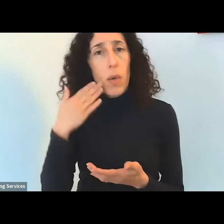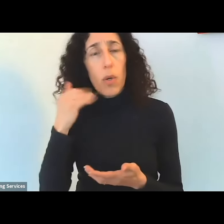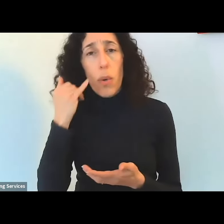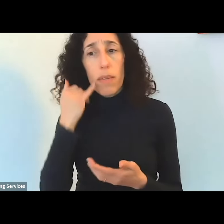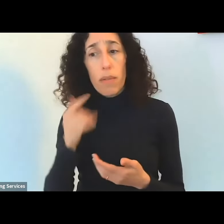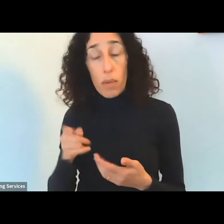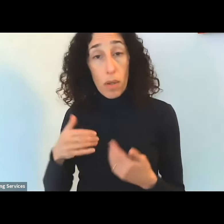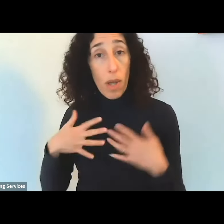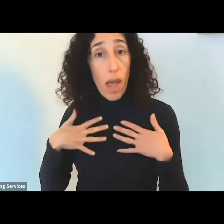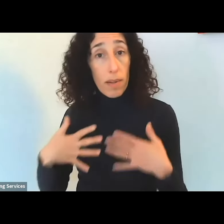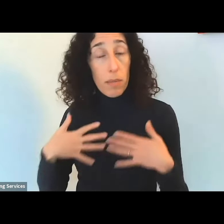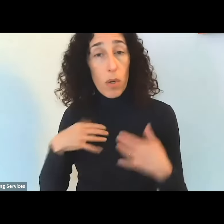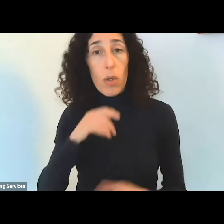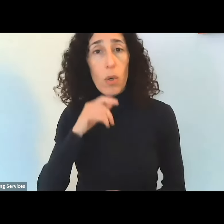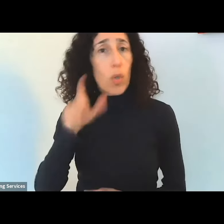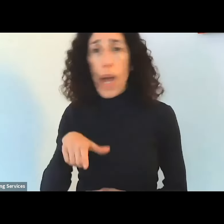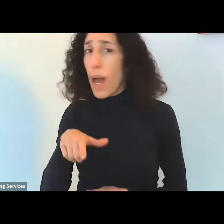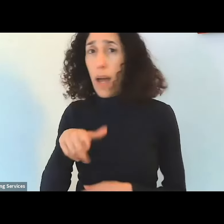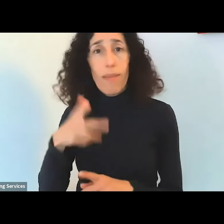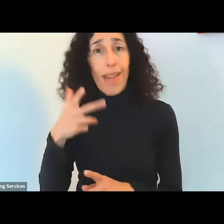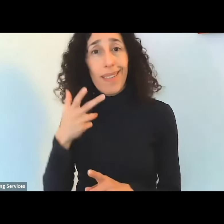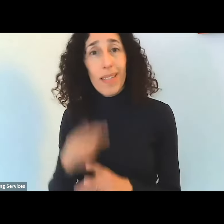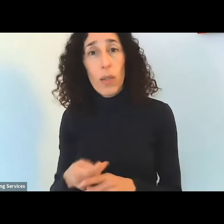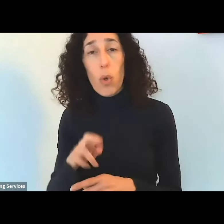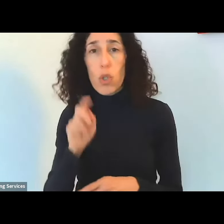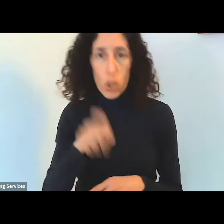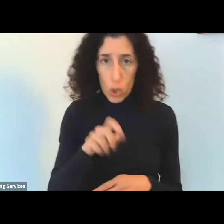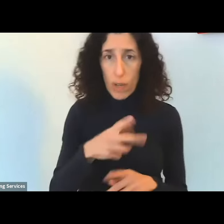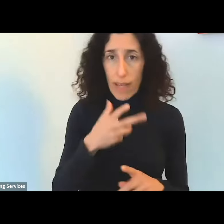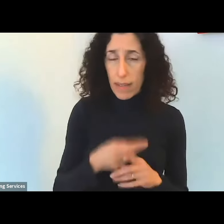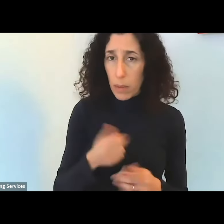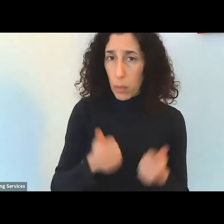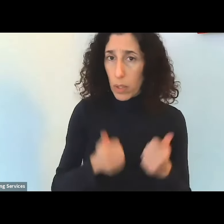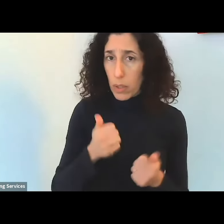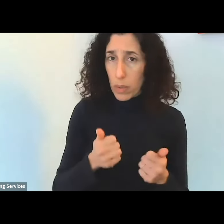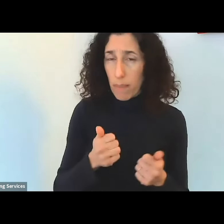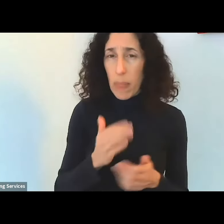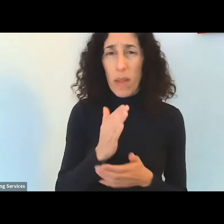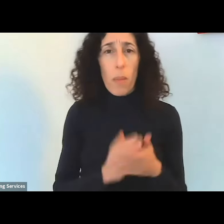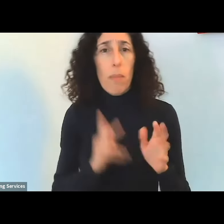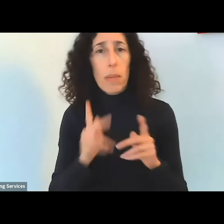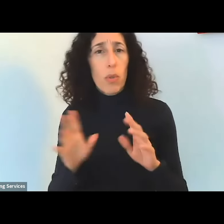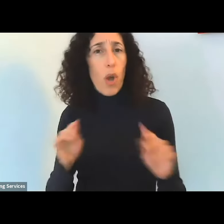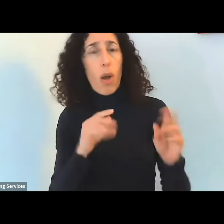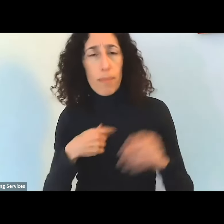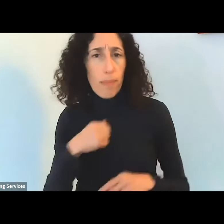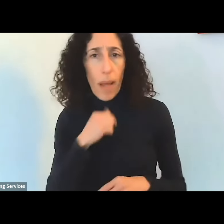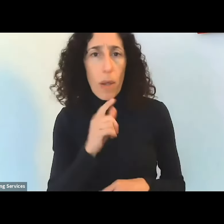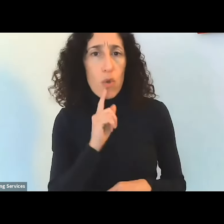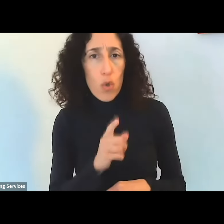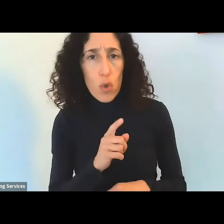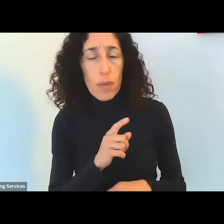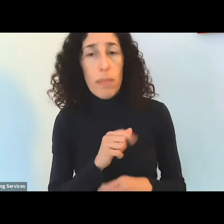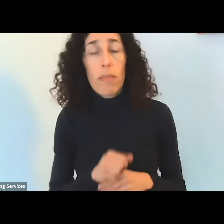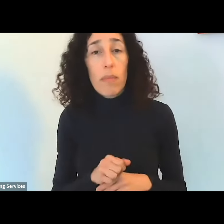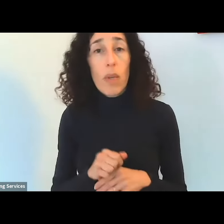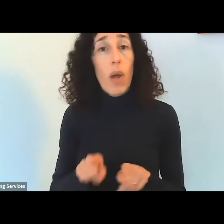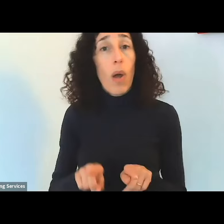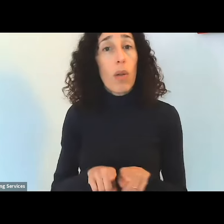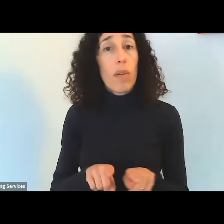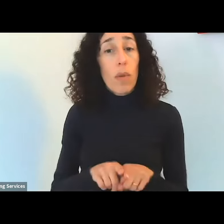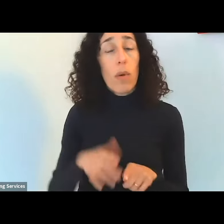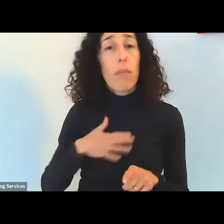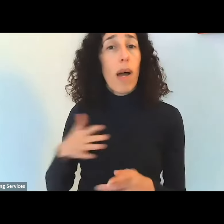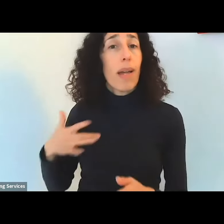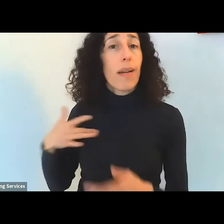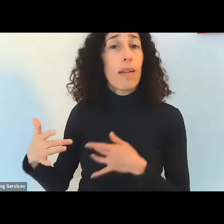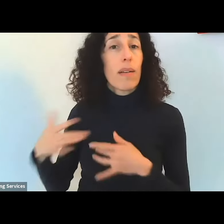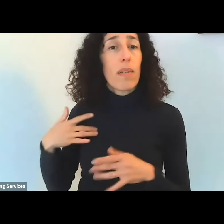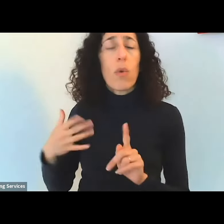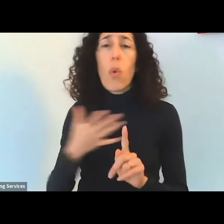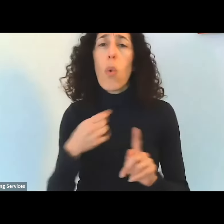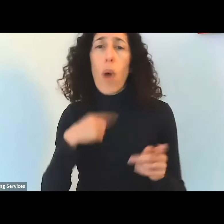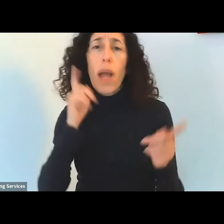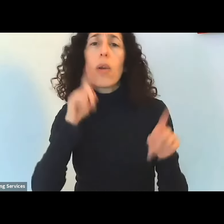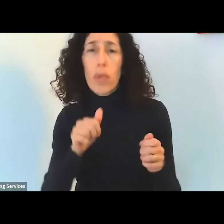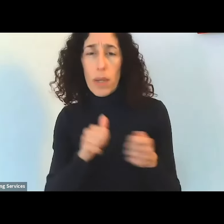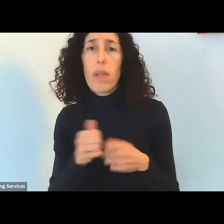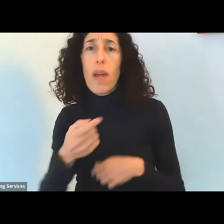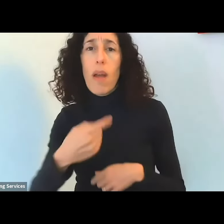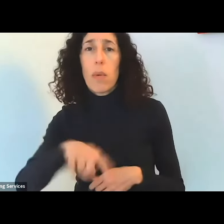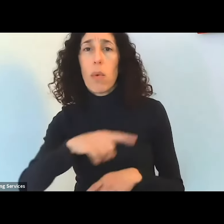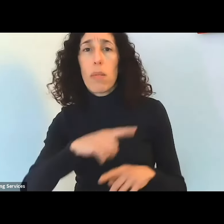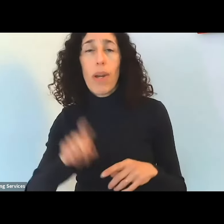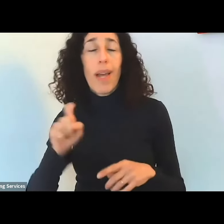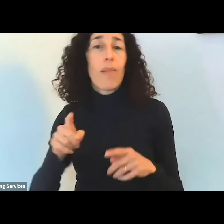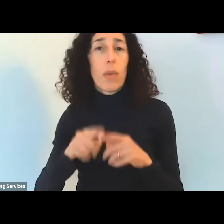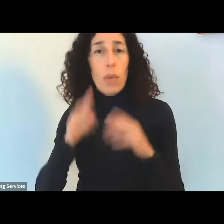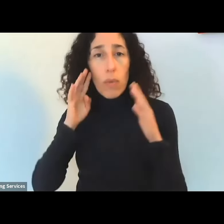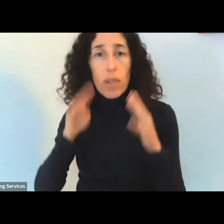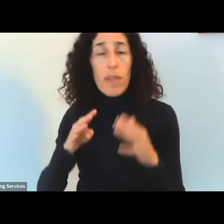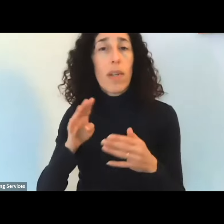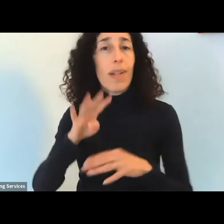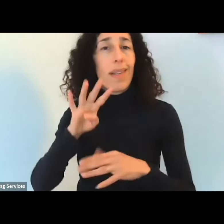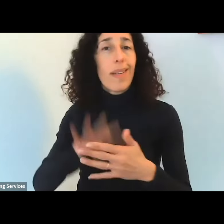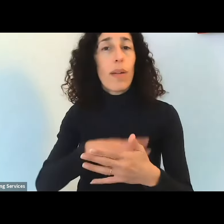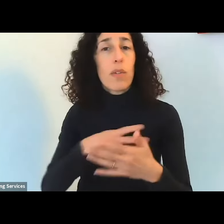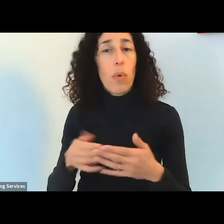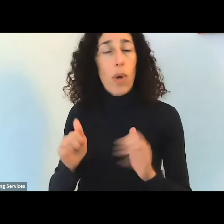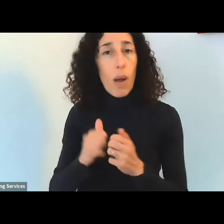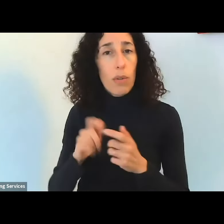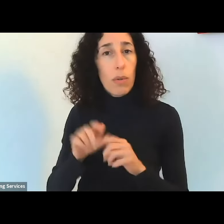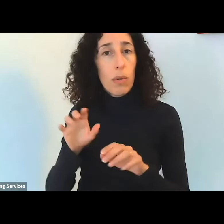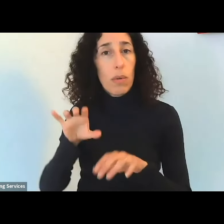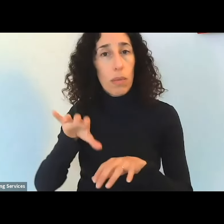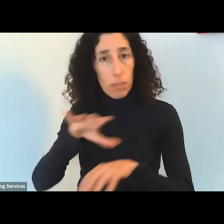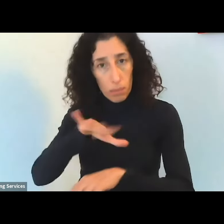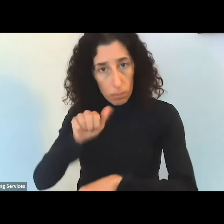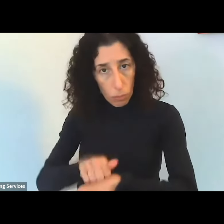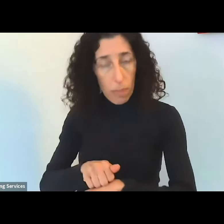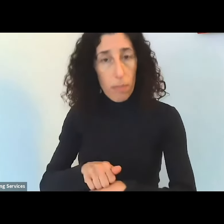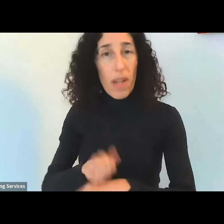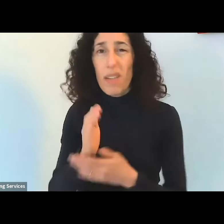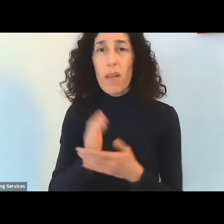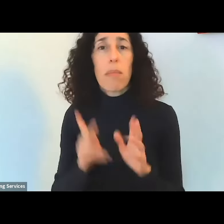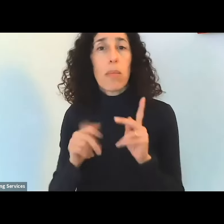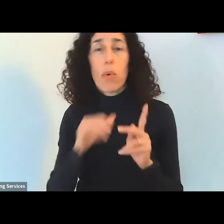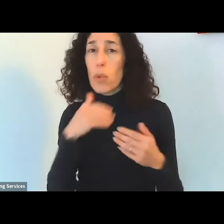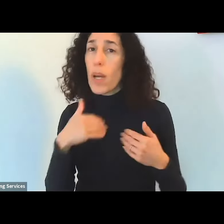better.